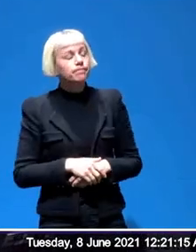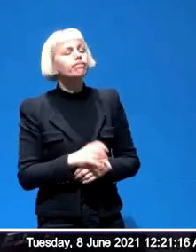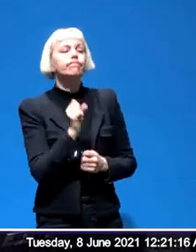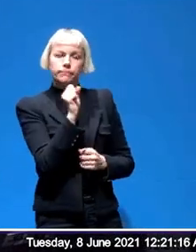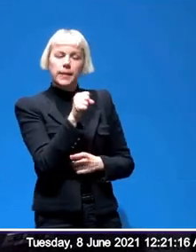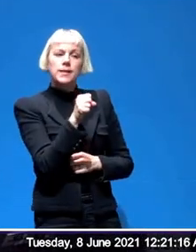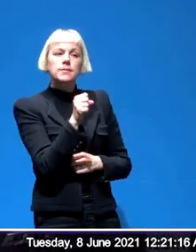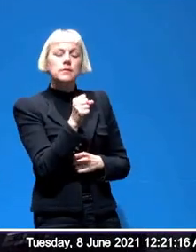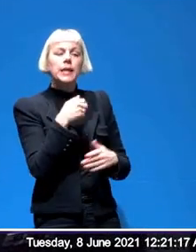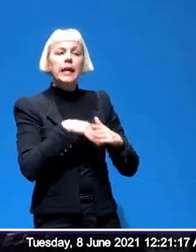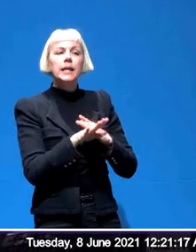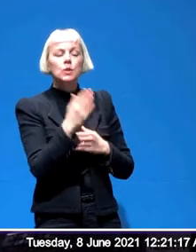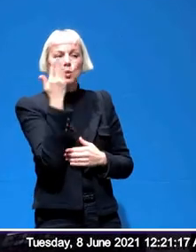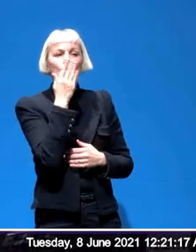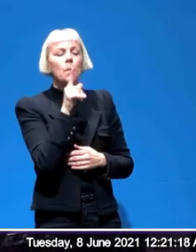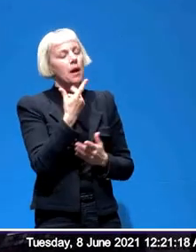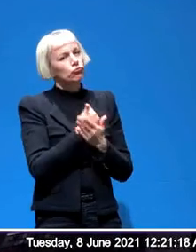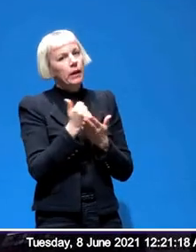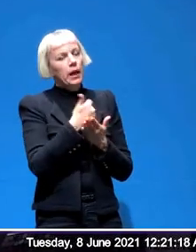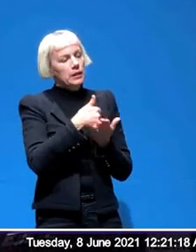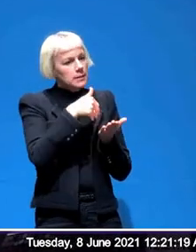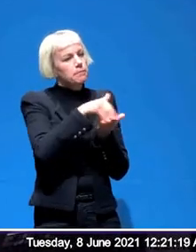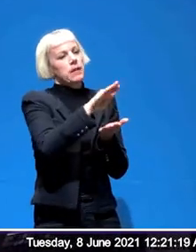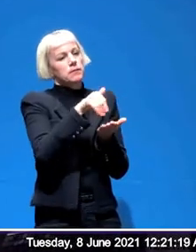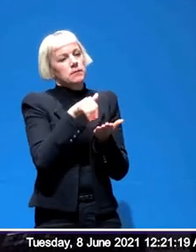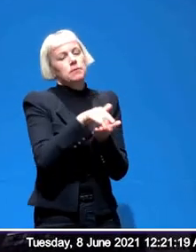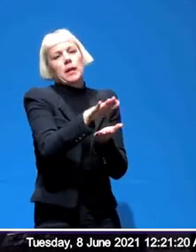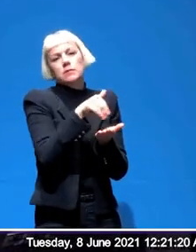He was regularly suspended from school because he was a bit of a terror.